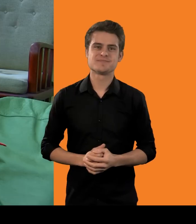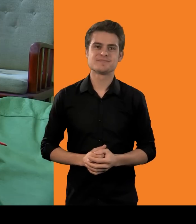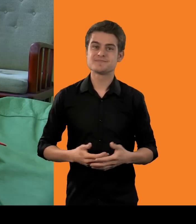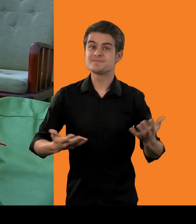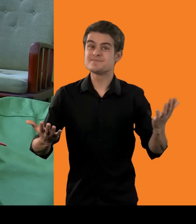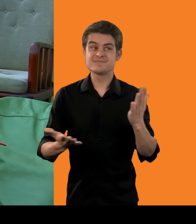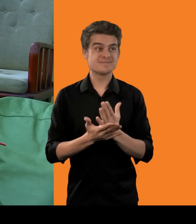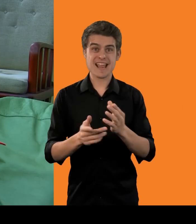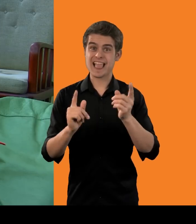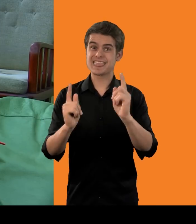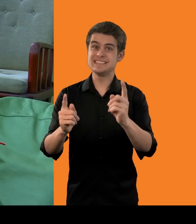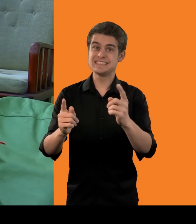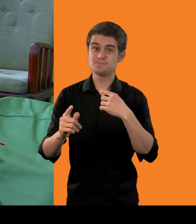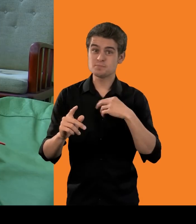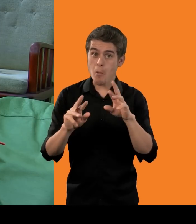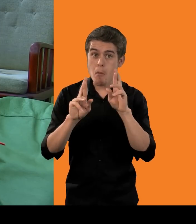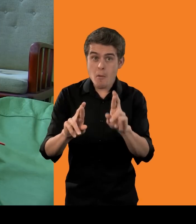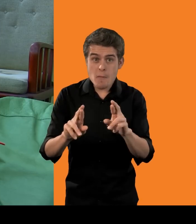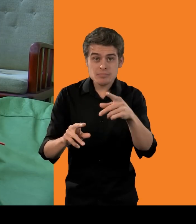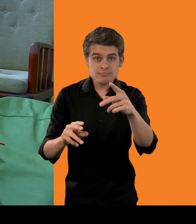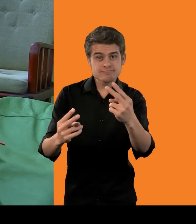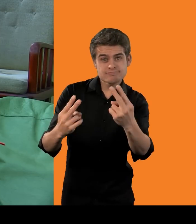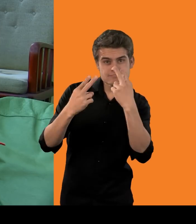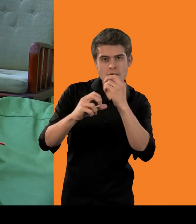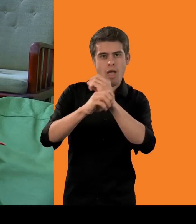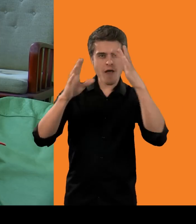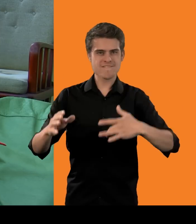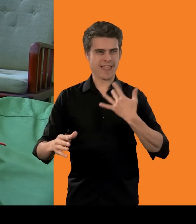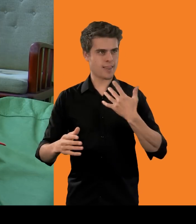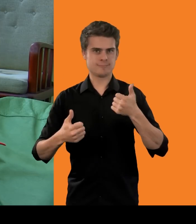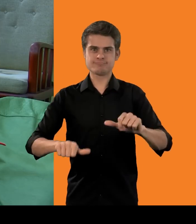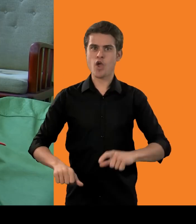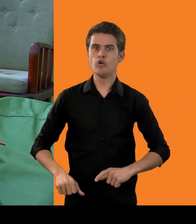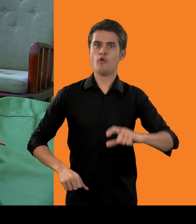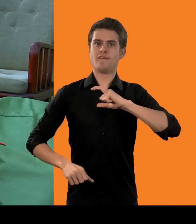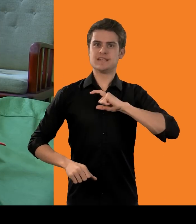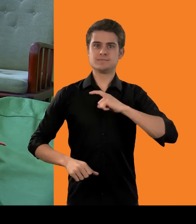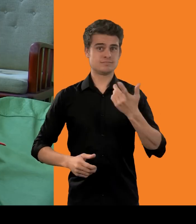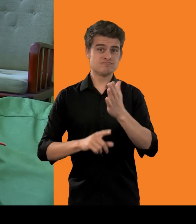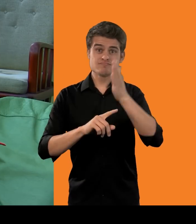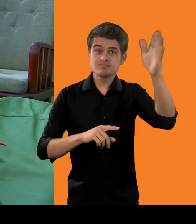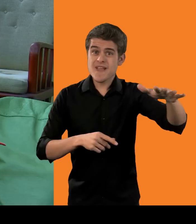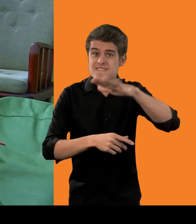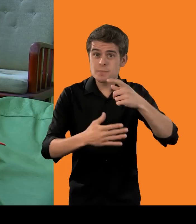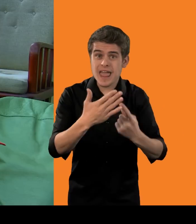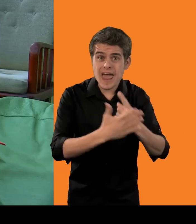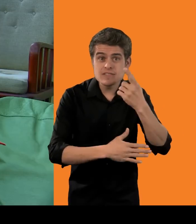So that’s it, I hope you feel a lot more confident in going to family events